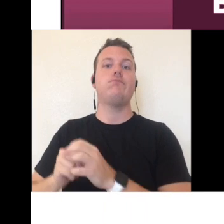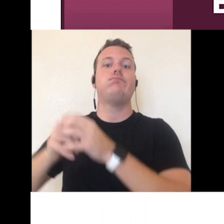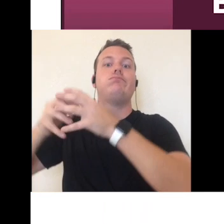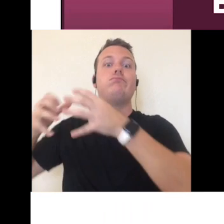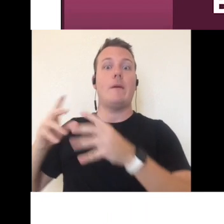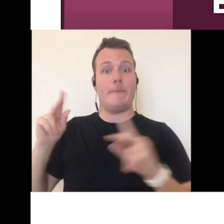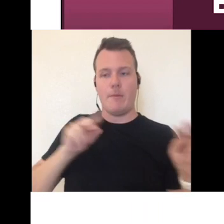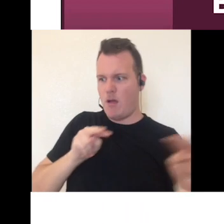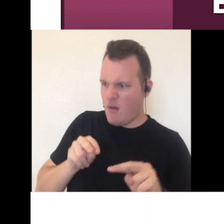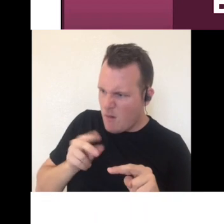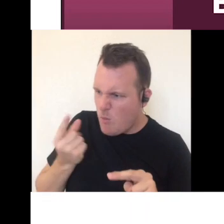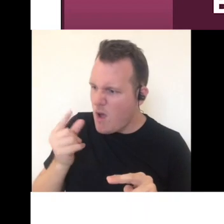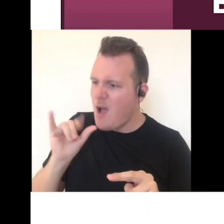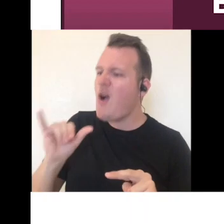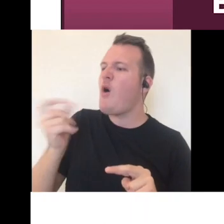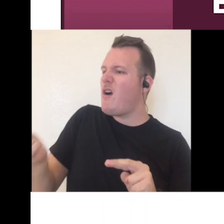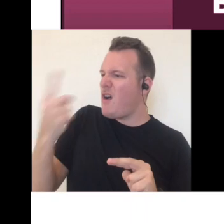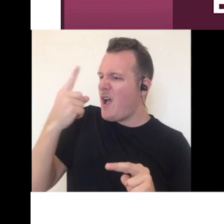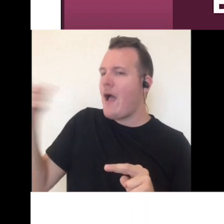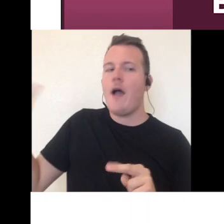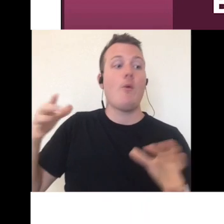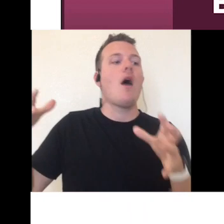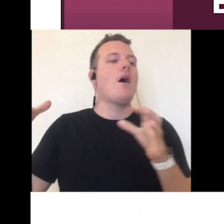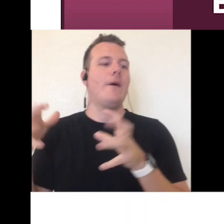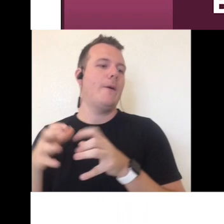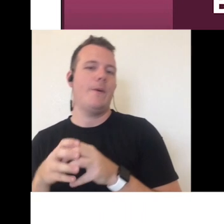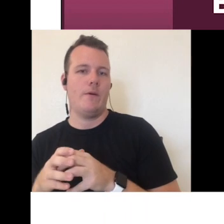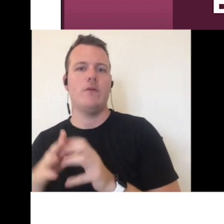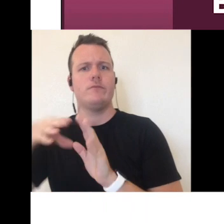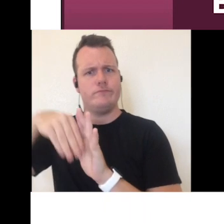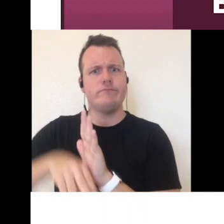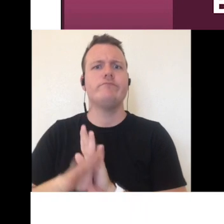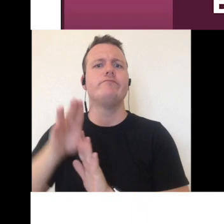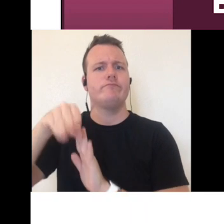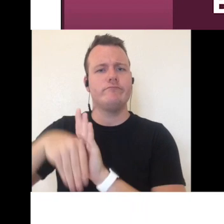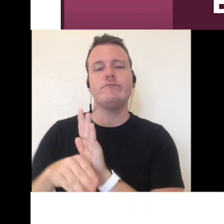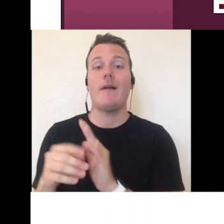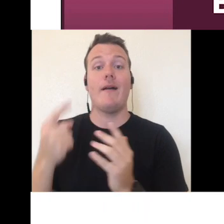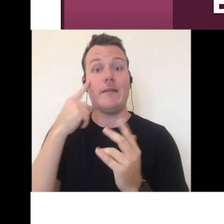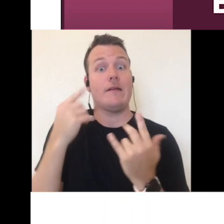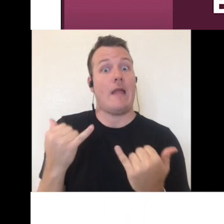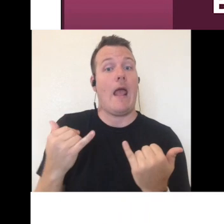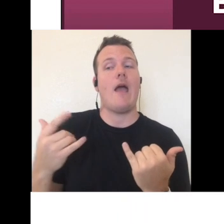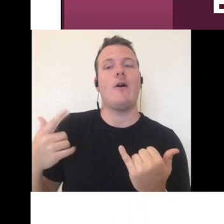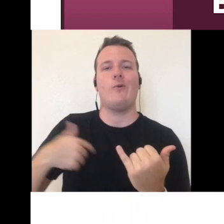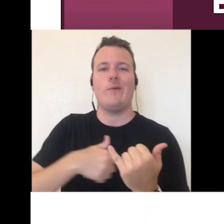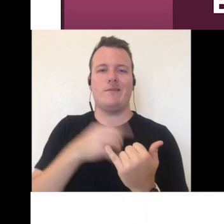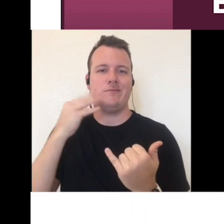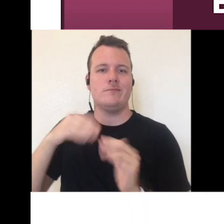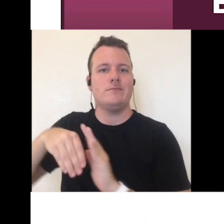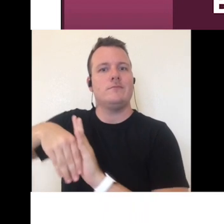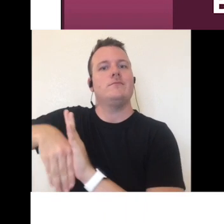they start kind of- they get real big, and then people find out what they really are. Then they go down a little bit, and they adjust those so that- so that things